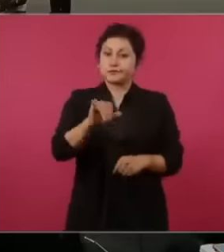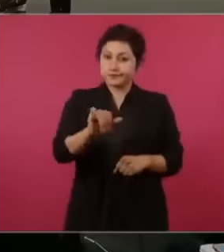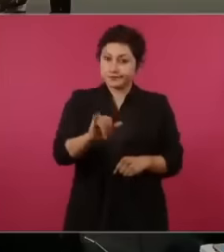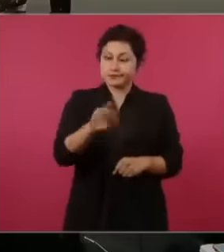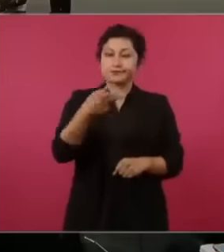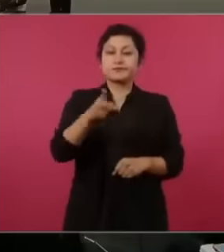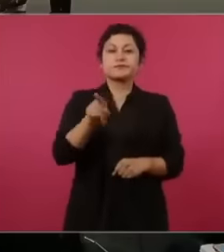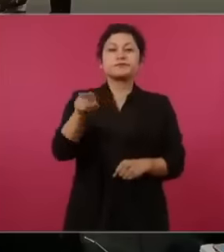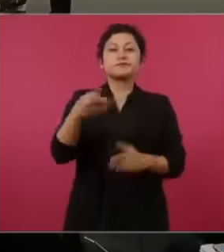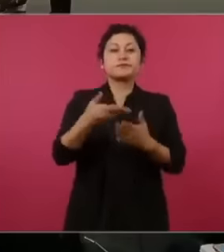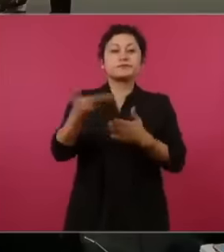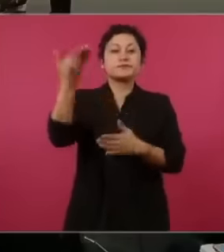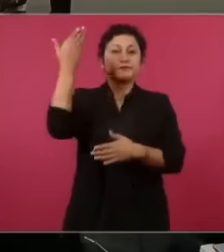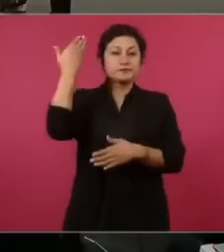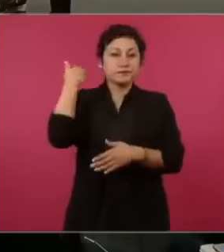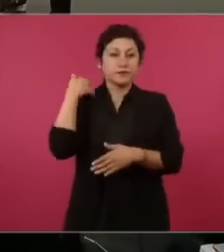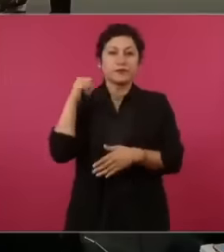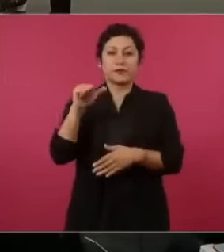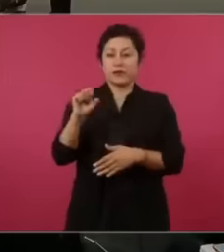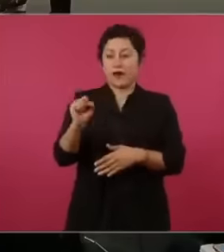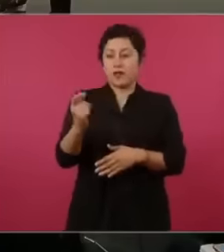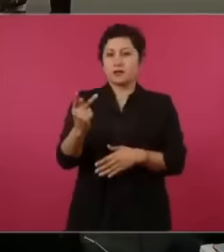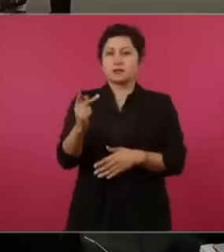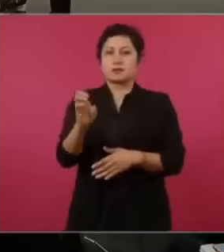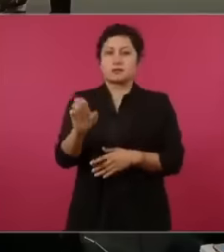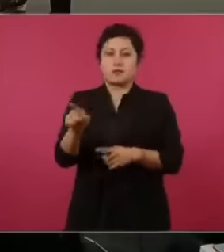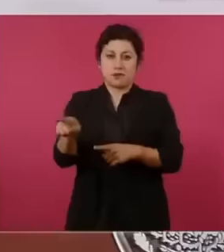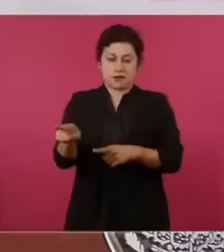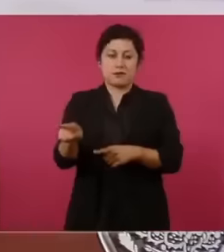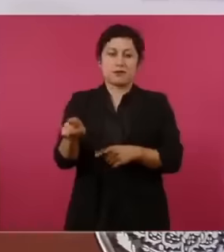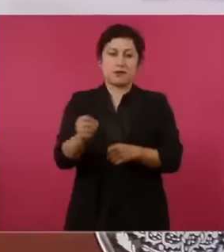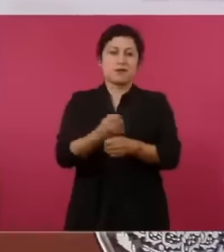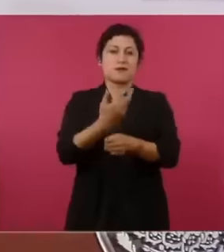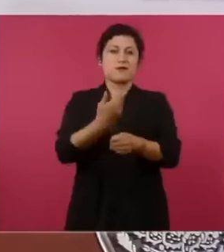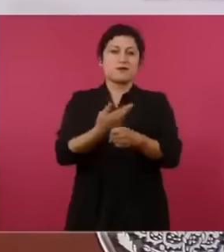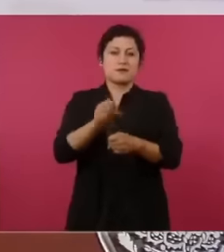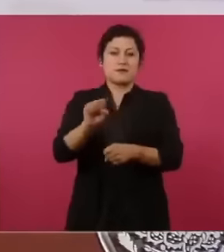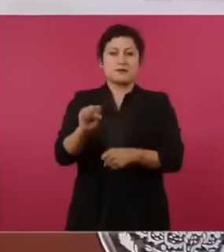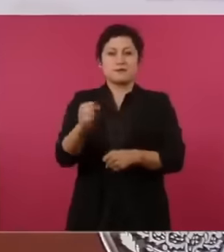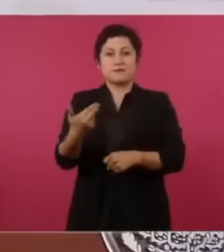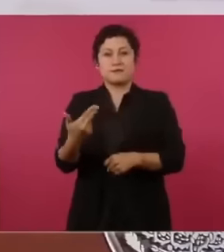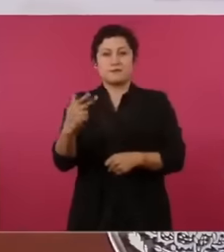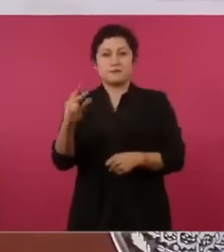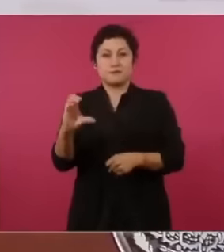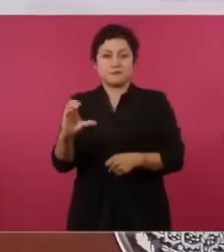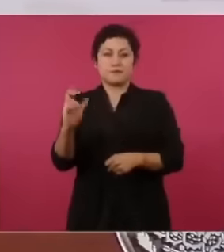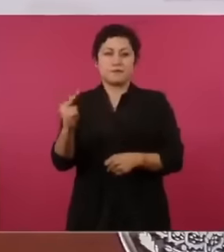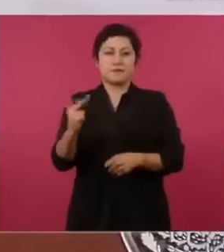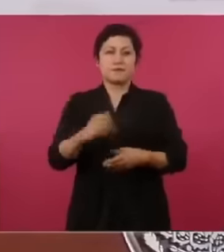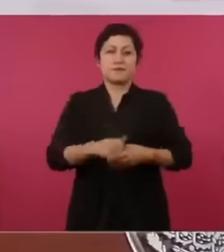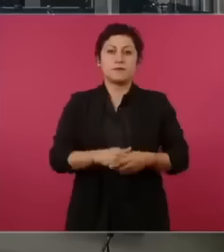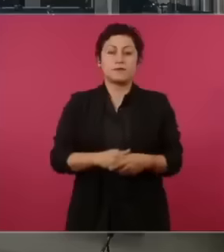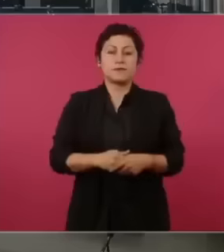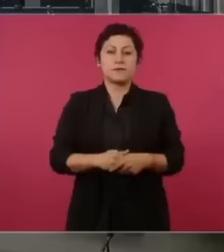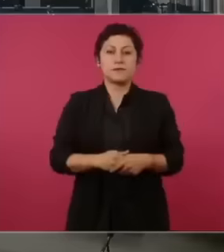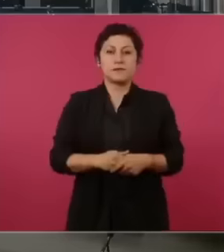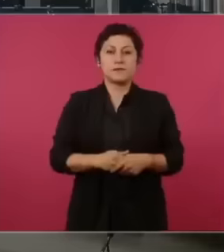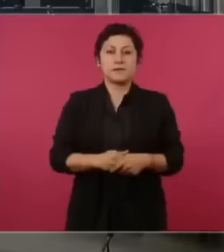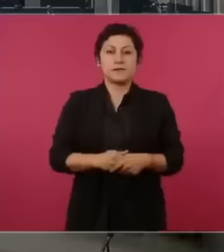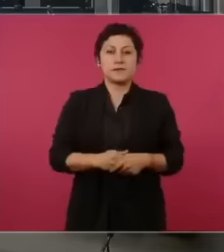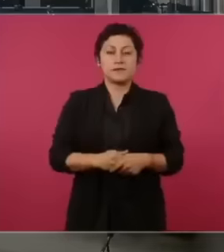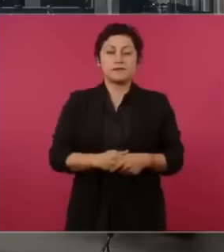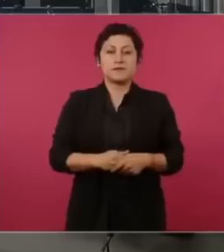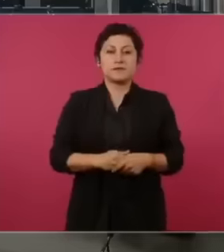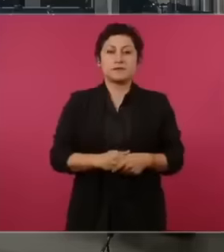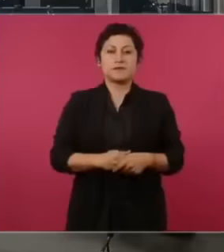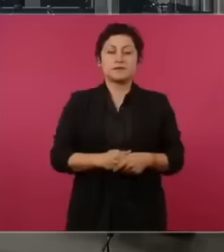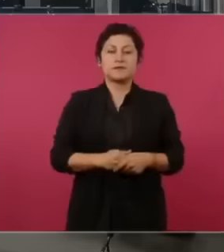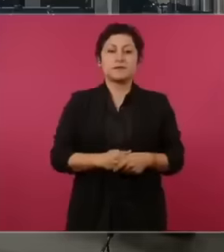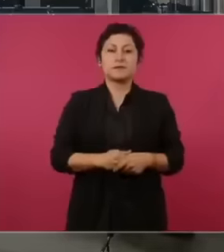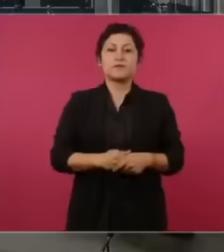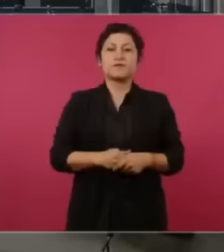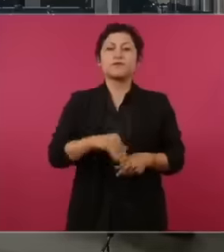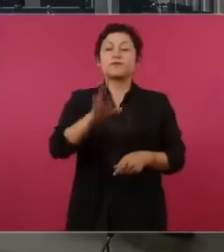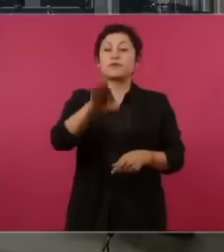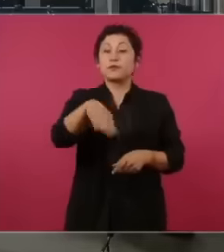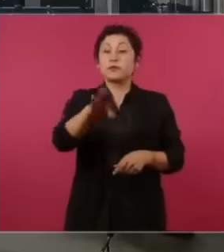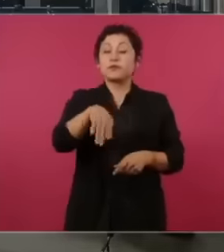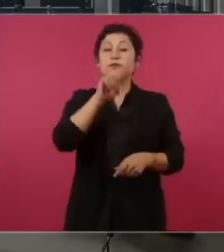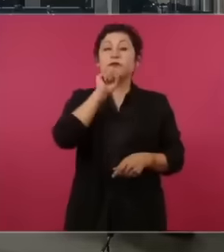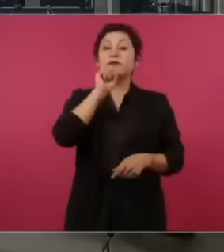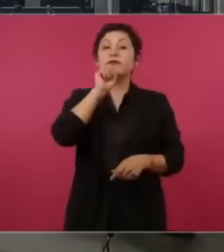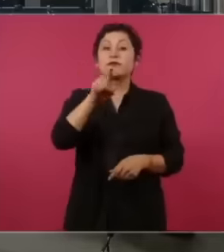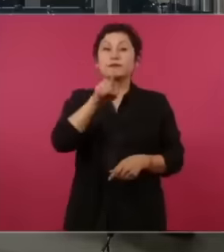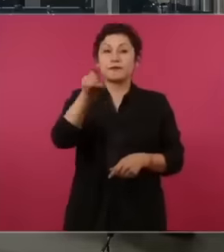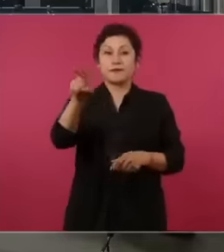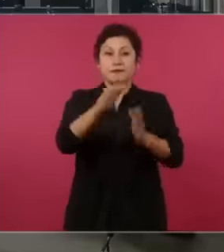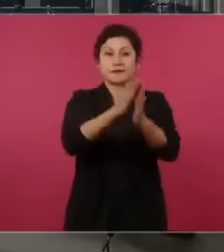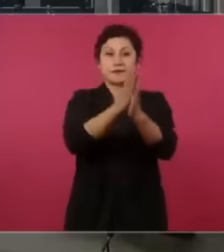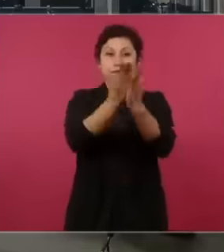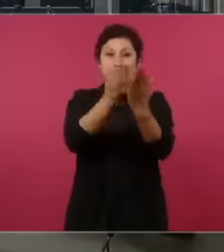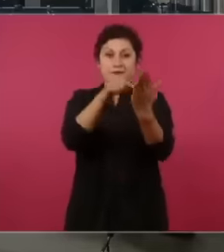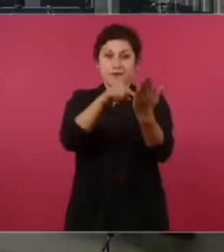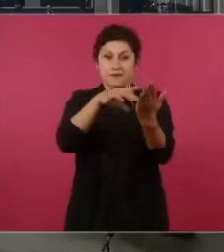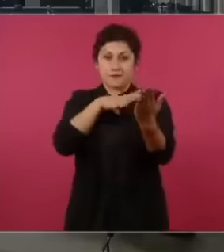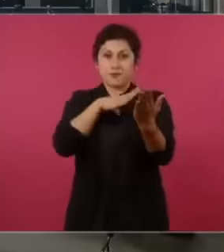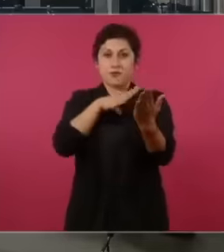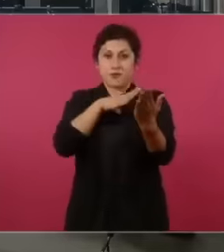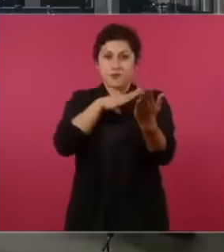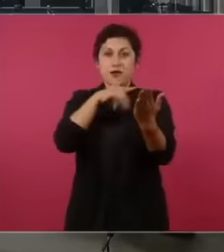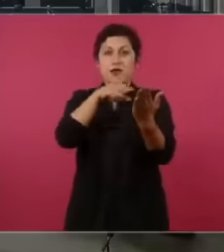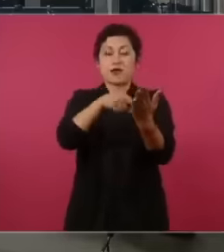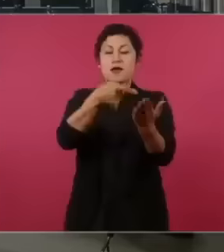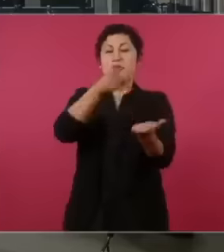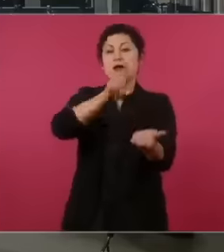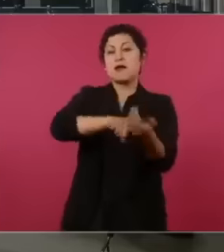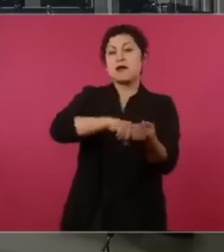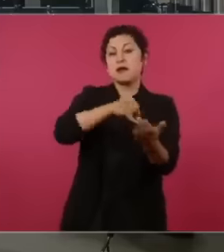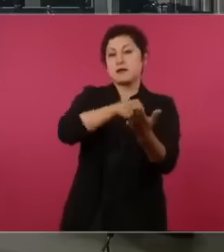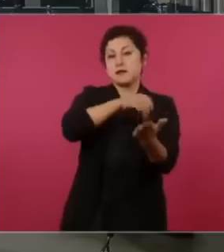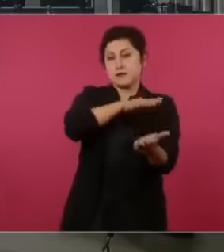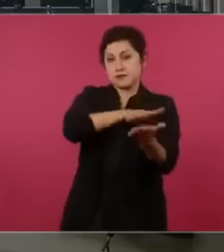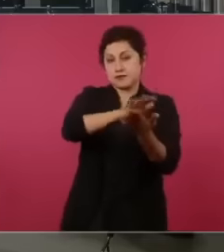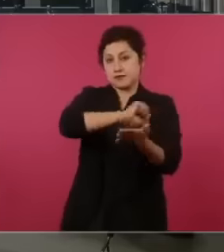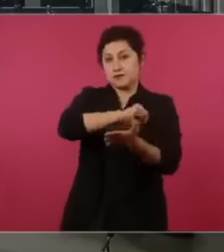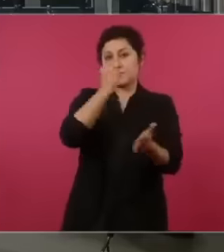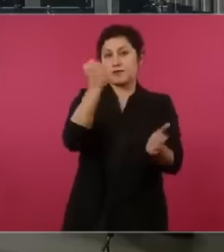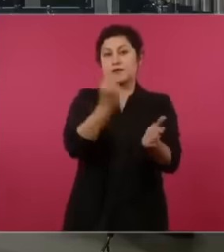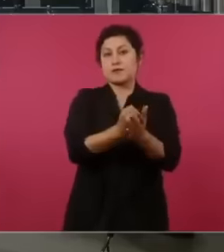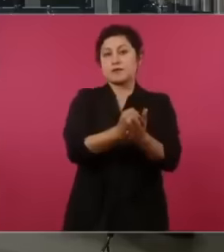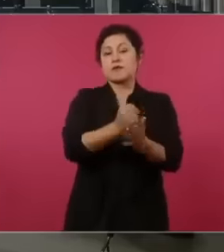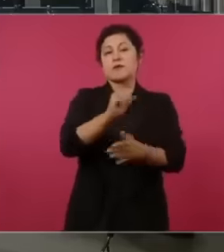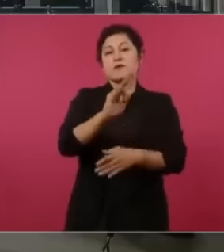there is a book that the Economic Culture Fund published, also like this one. The fact